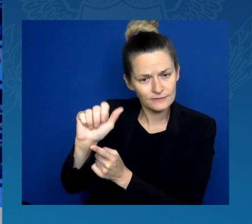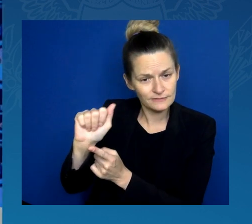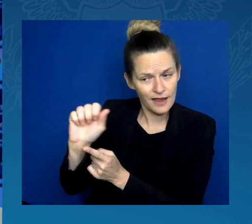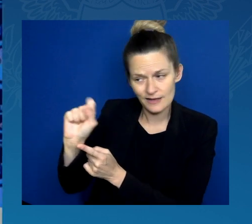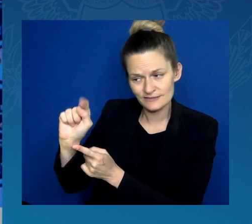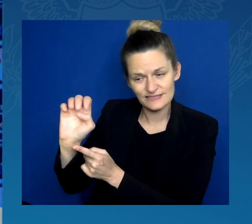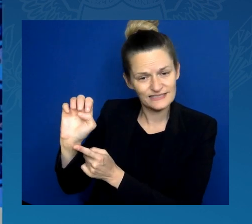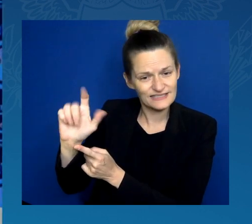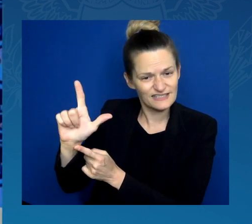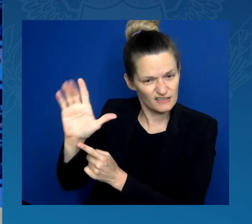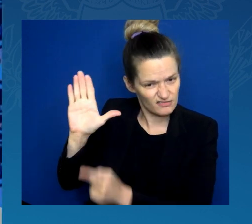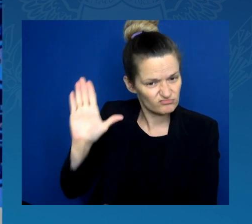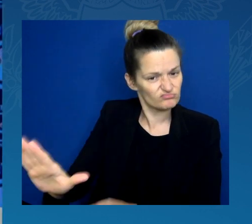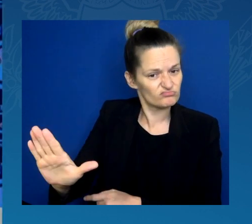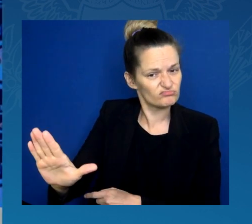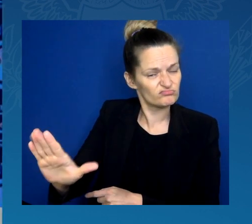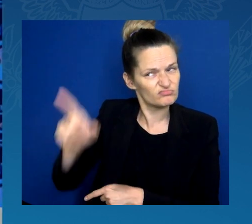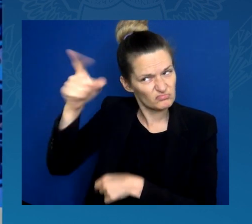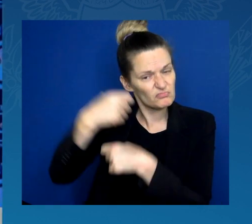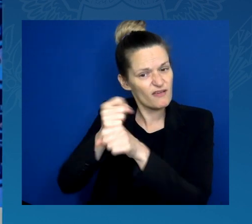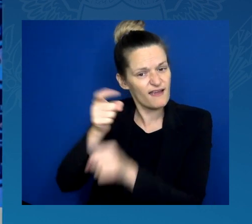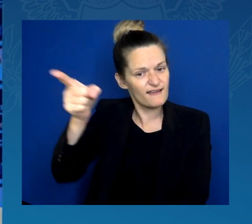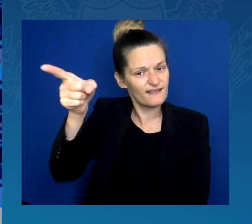just like the skyscrapers of New York City,